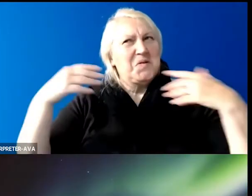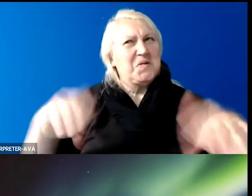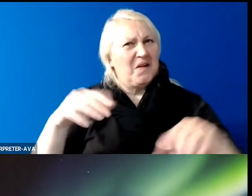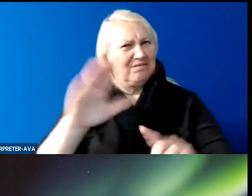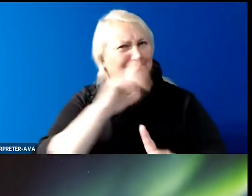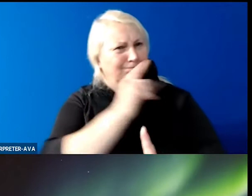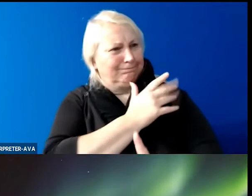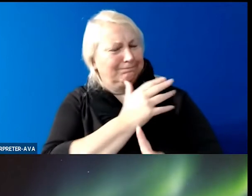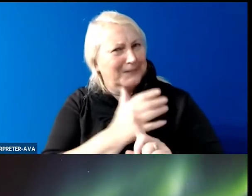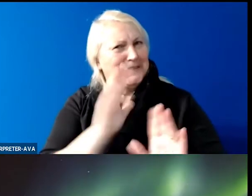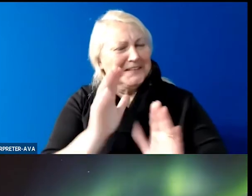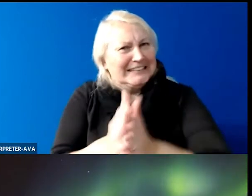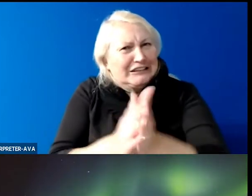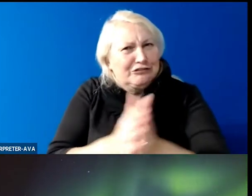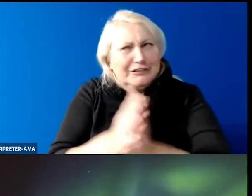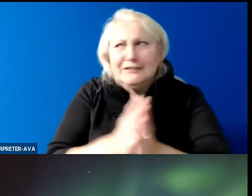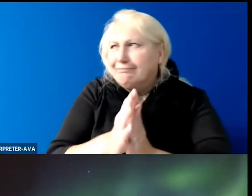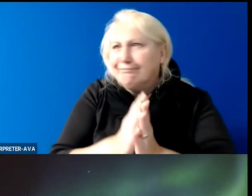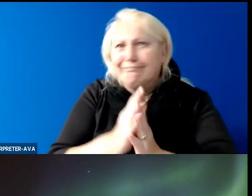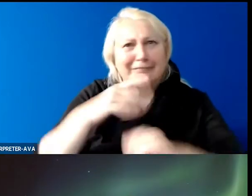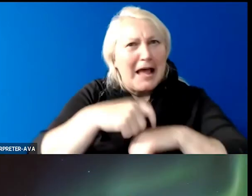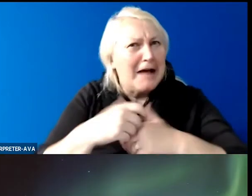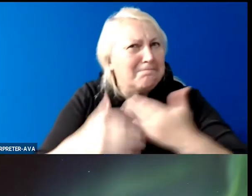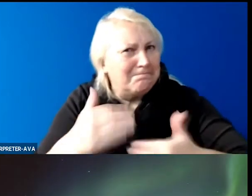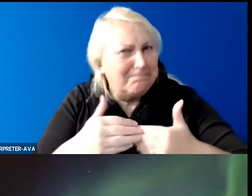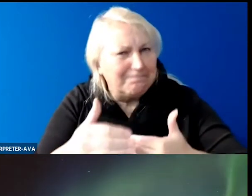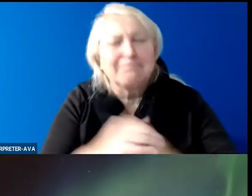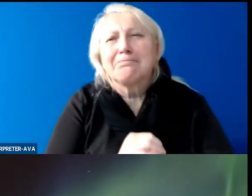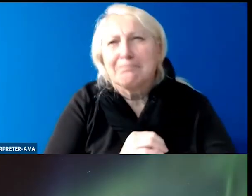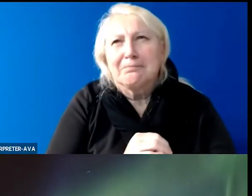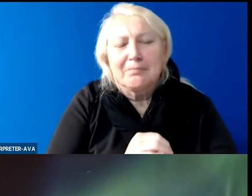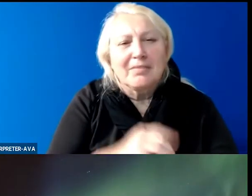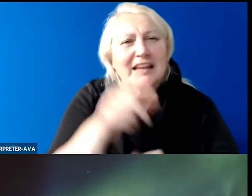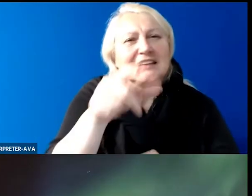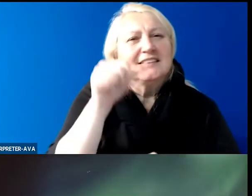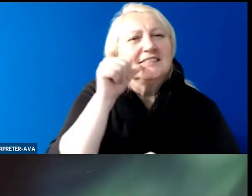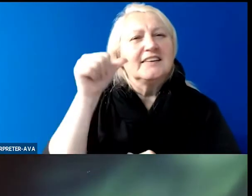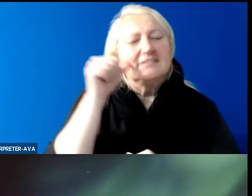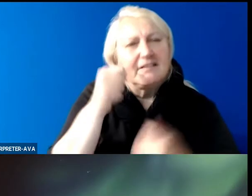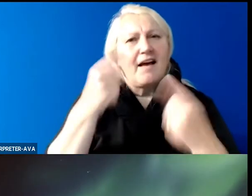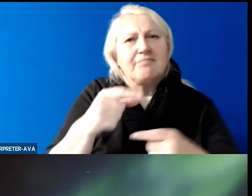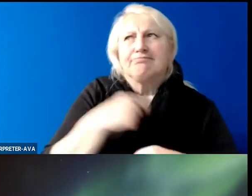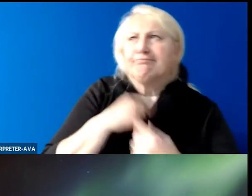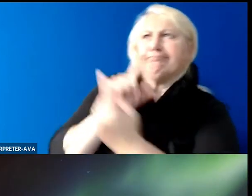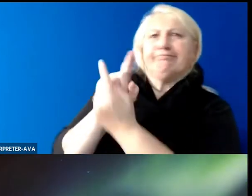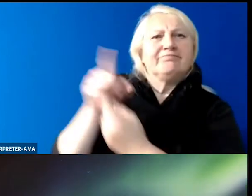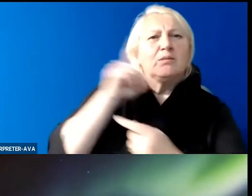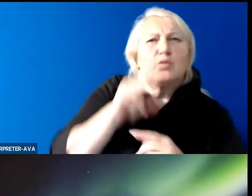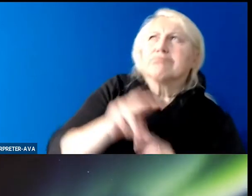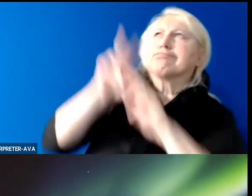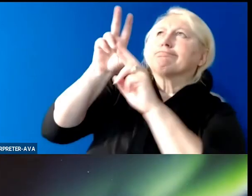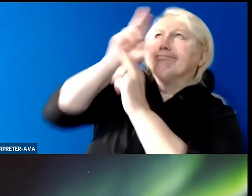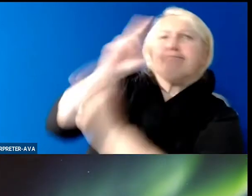Yesterday I had a great pleasure again of speaking with an elder who works with us from the Kainai